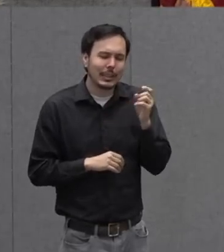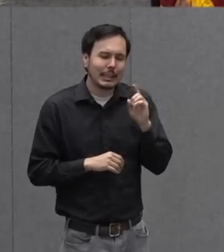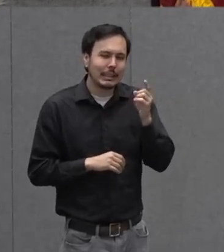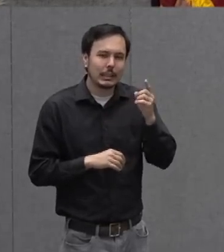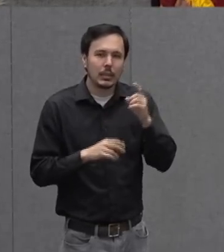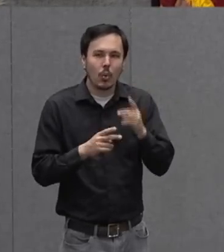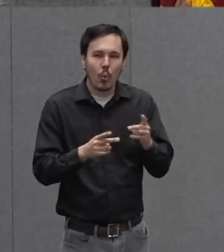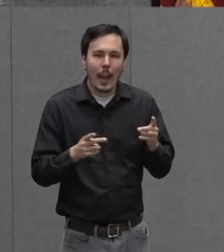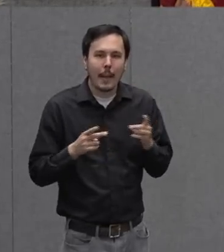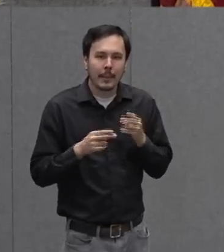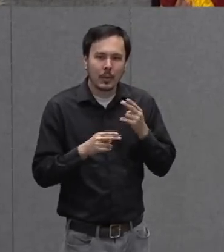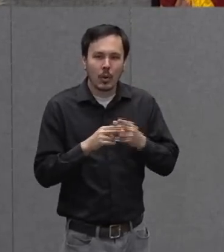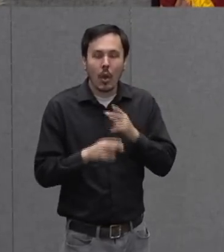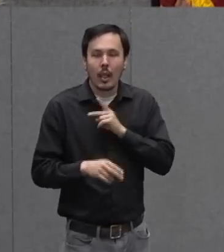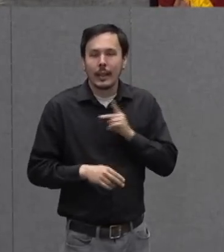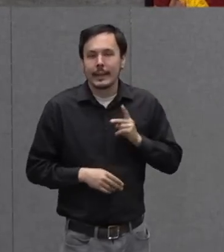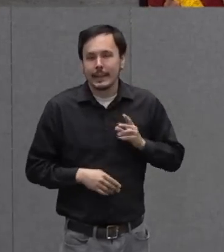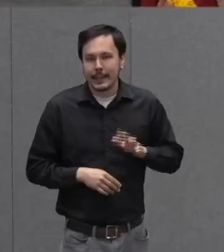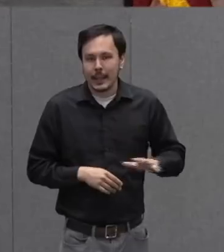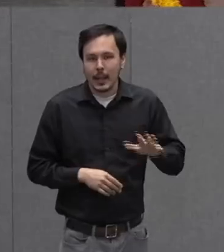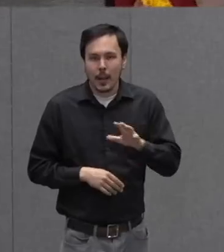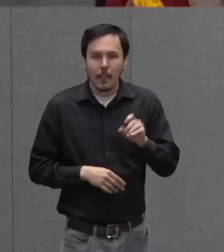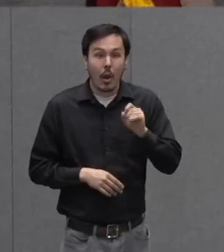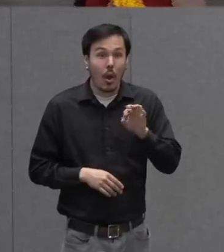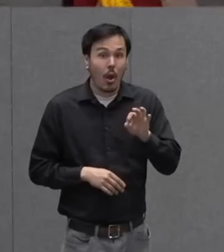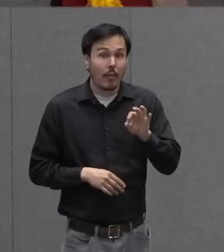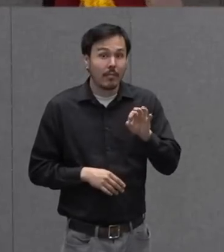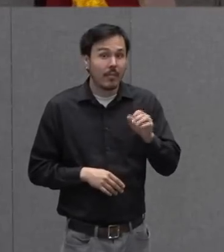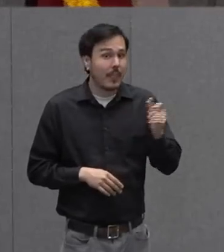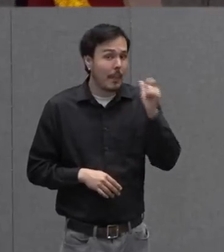called the Kingdom of the Back Yard